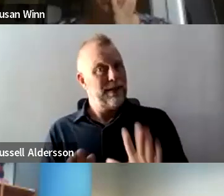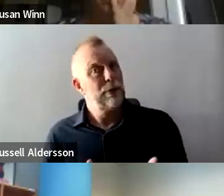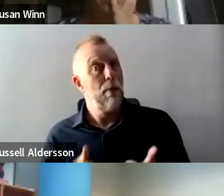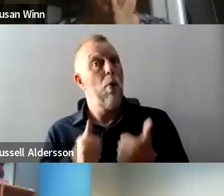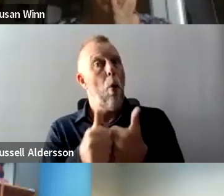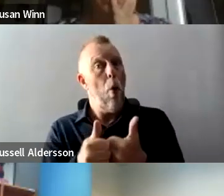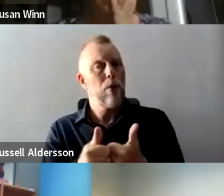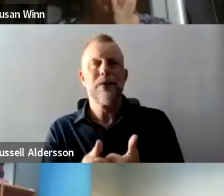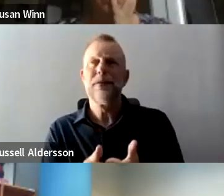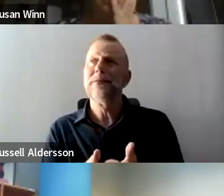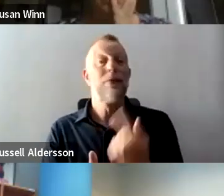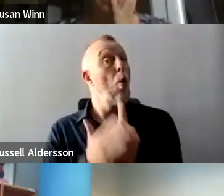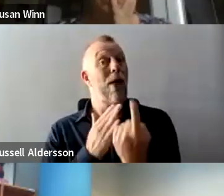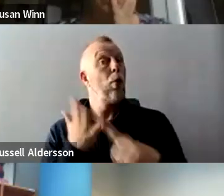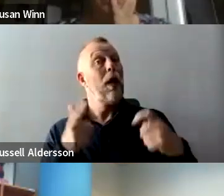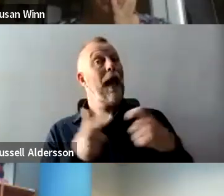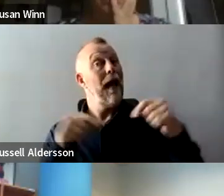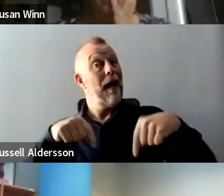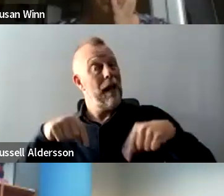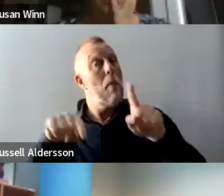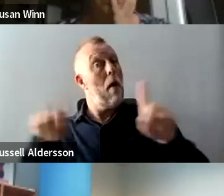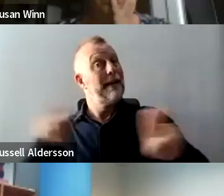not just people in the UK, but internationally and particularly